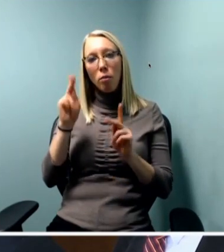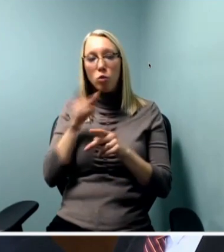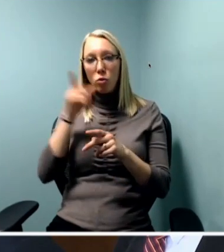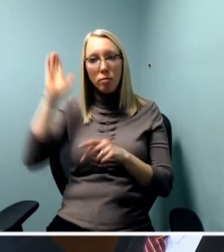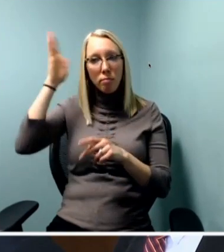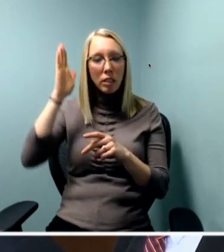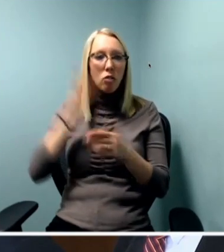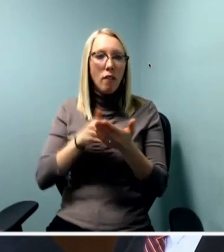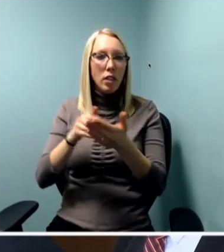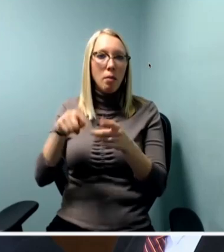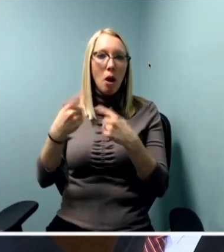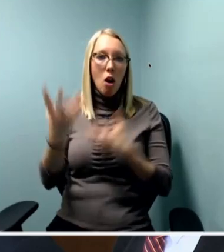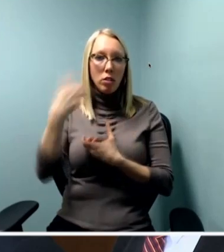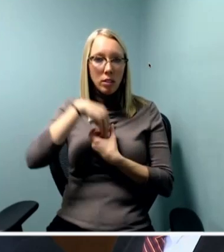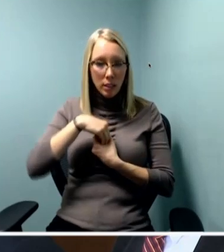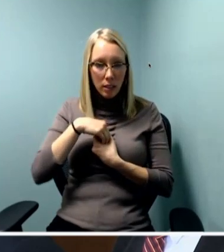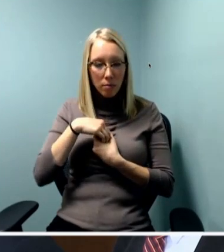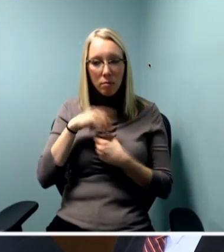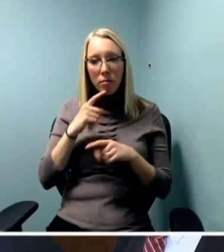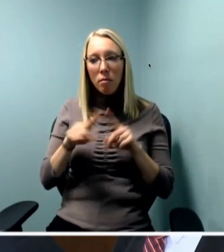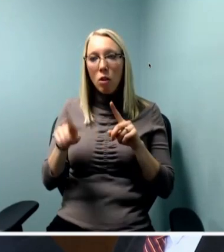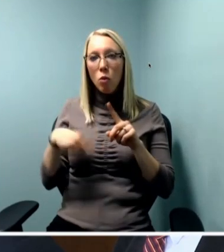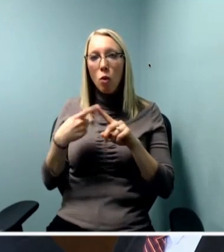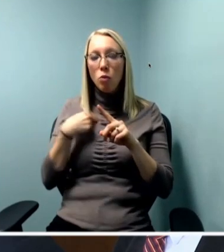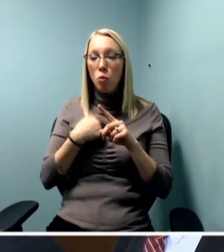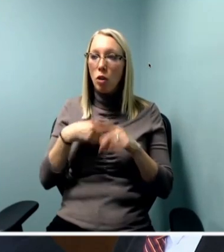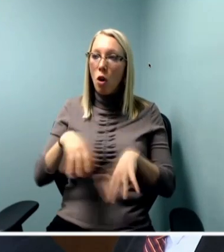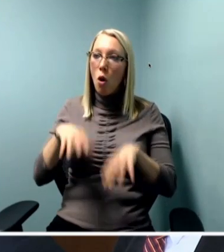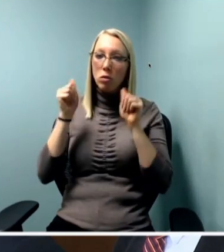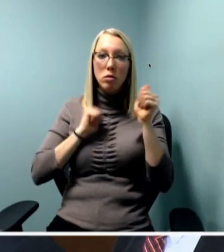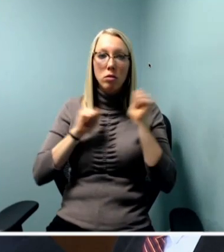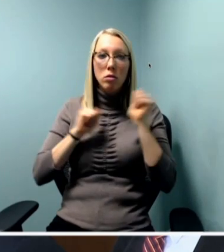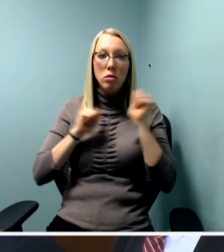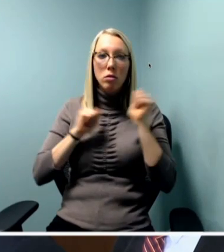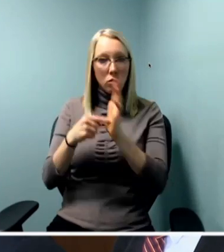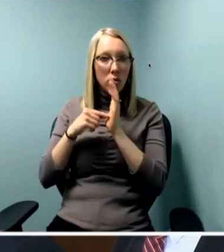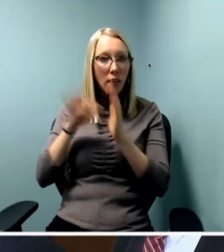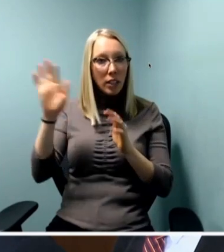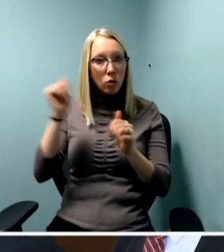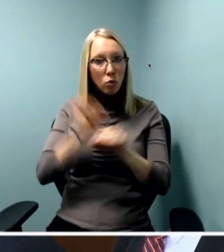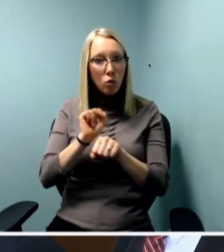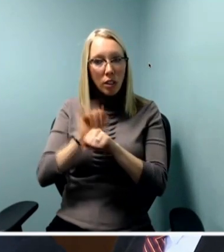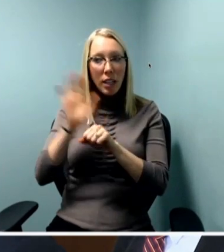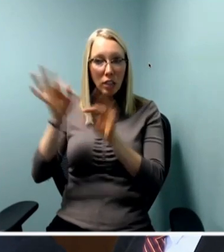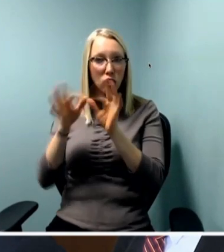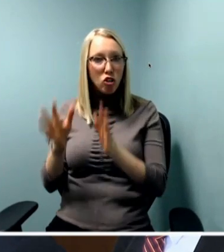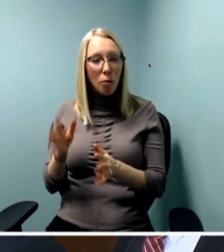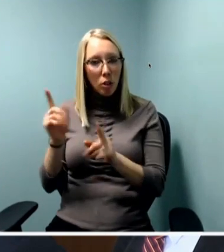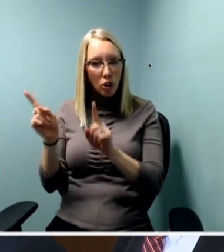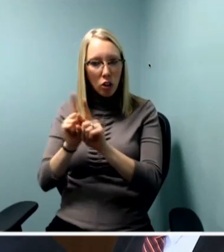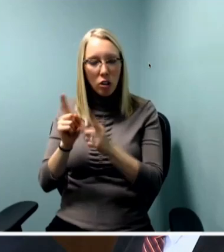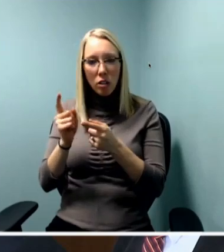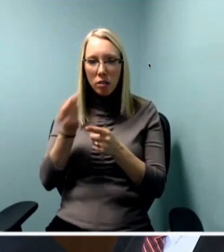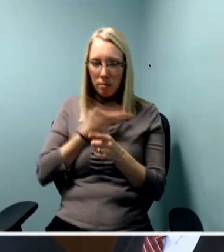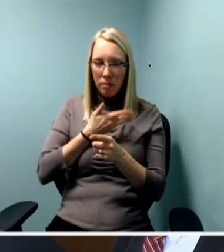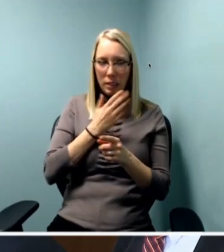But when we did an exhibition of his work, his interpreter said to me, "Larry really doesn't want autism